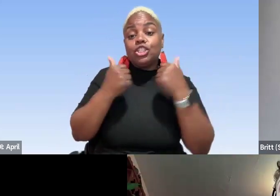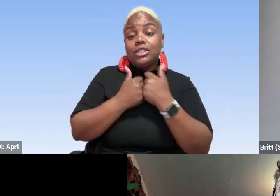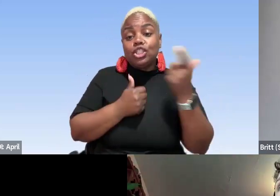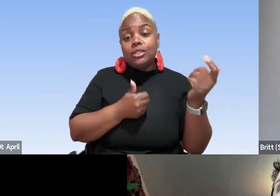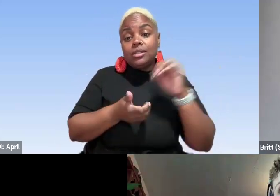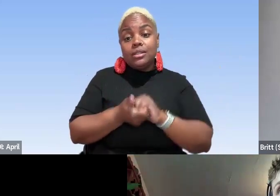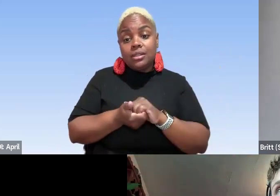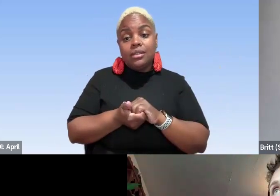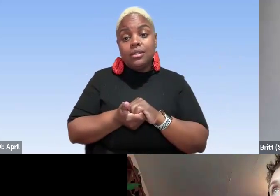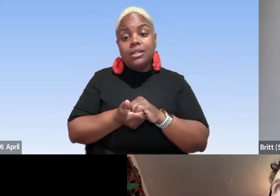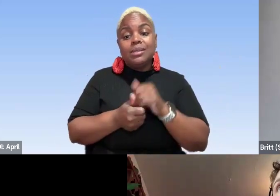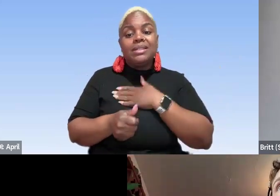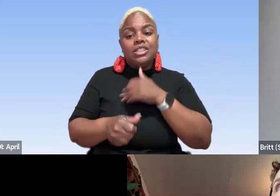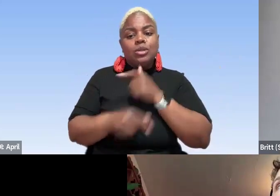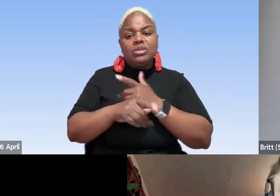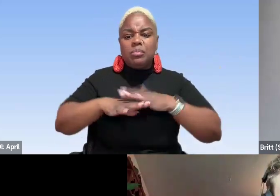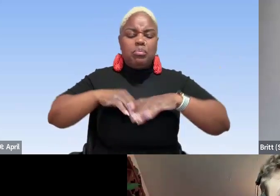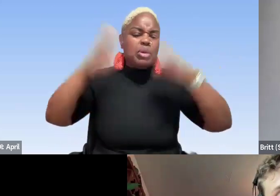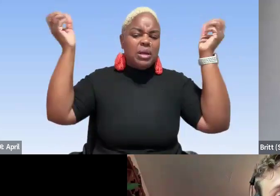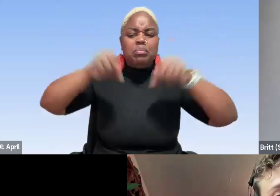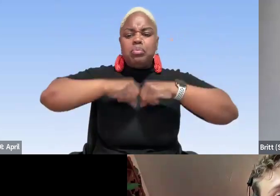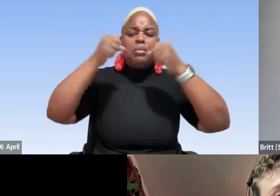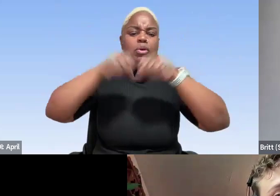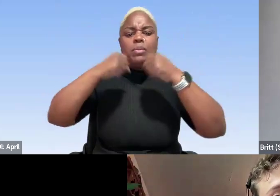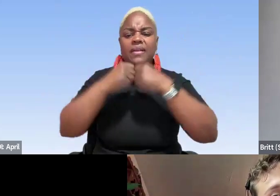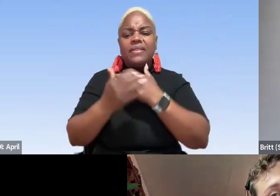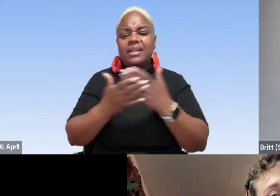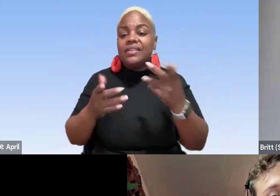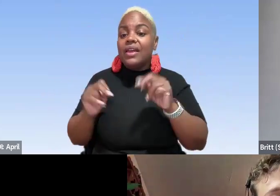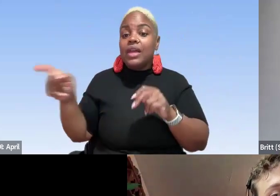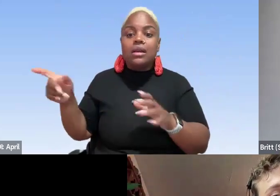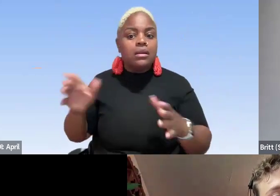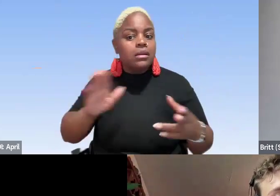and they were labeling her in ways that were gonna cut her off from ever getting in-home care.